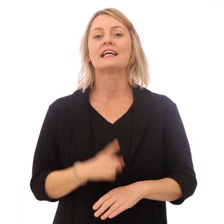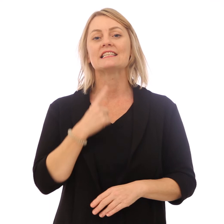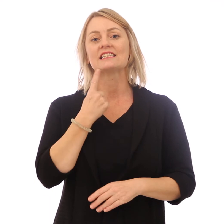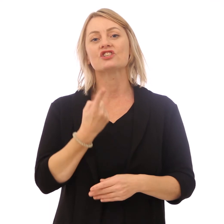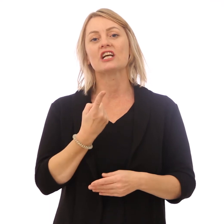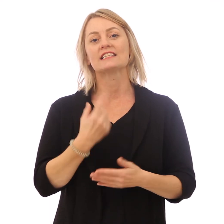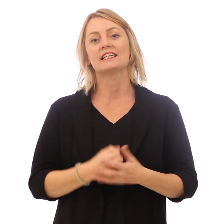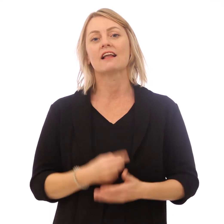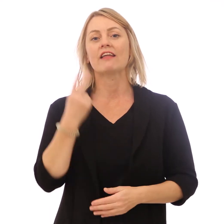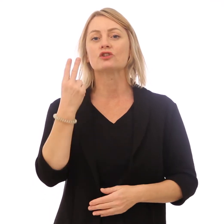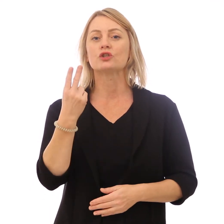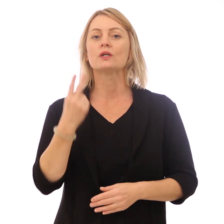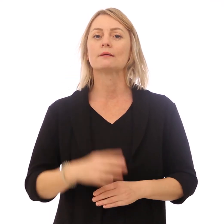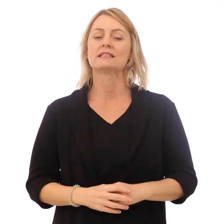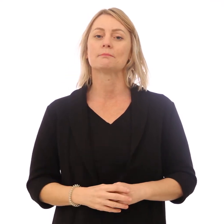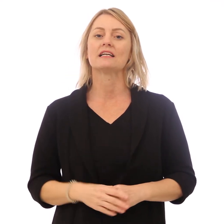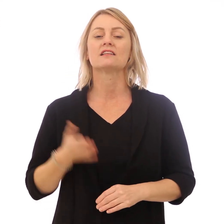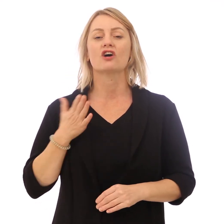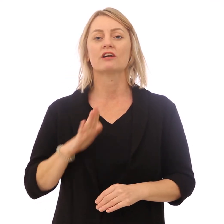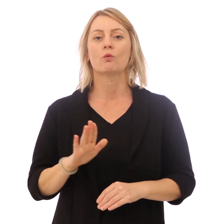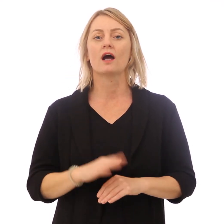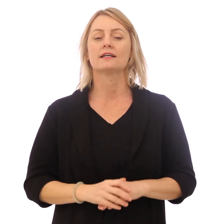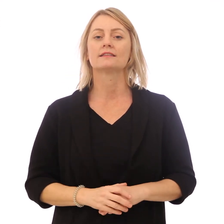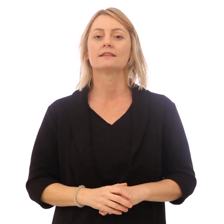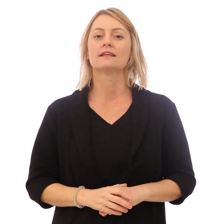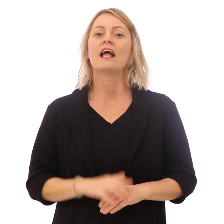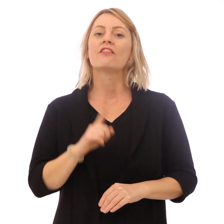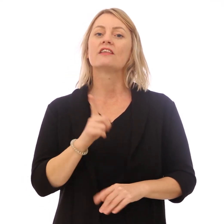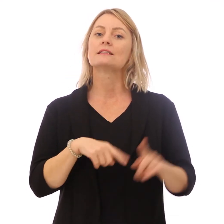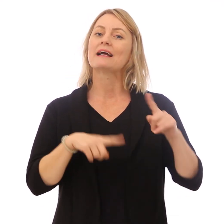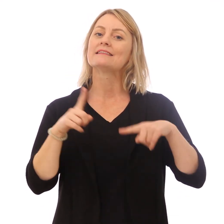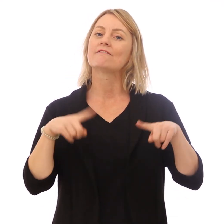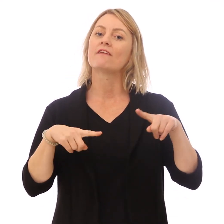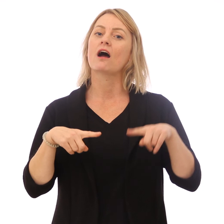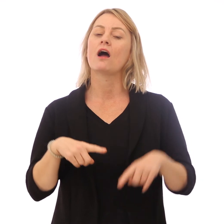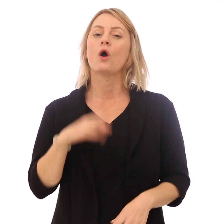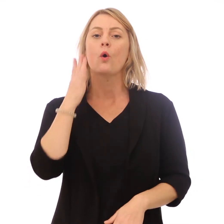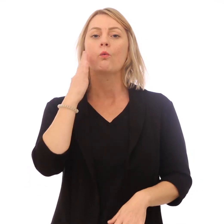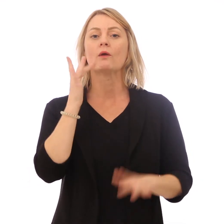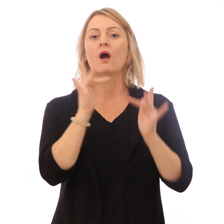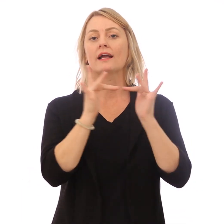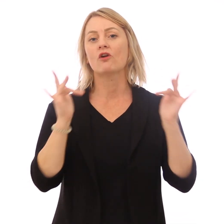may differ when working online. We can advise if this is necessary on a case by case basis.